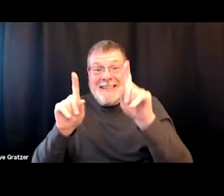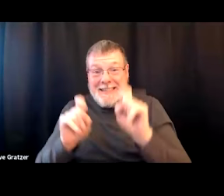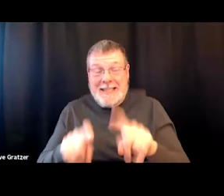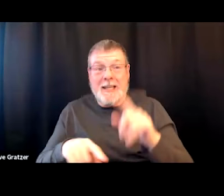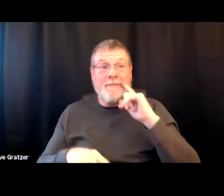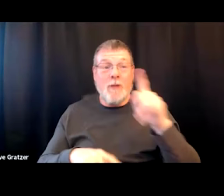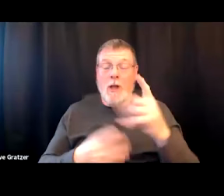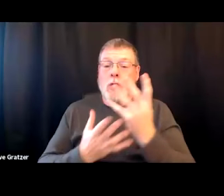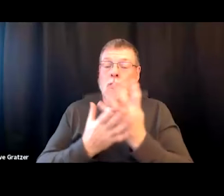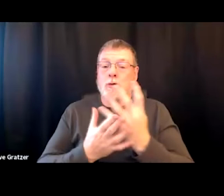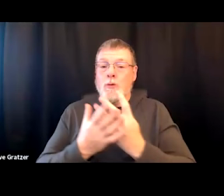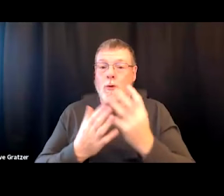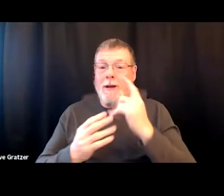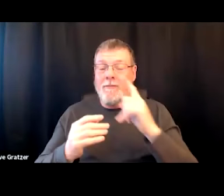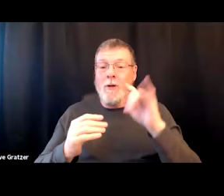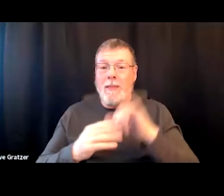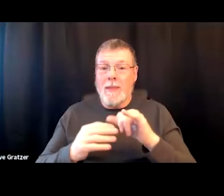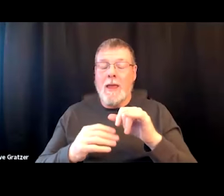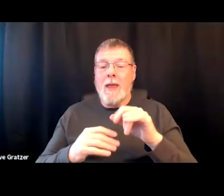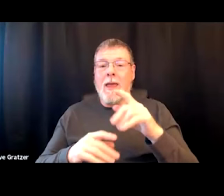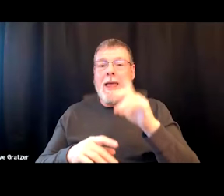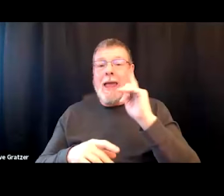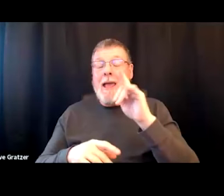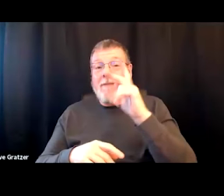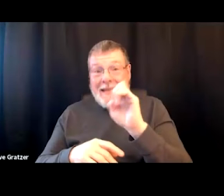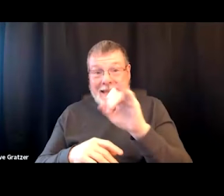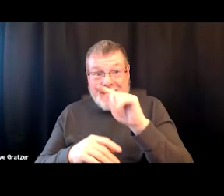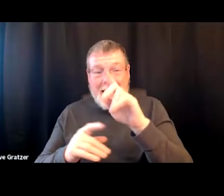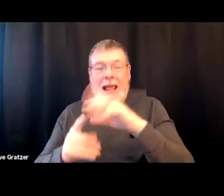scoring provisions for the TCUDS, but also these assessment instruments